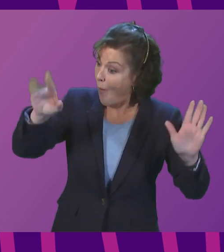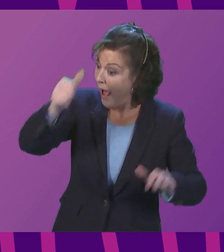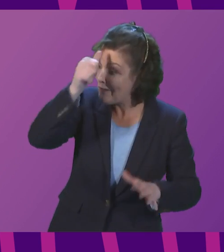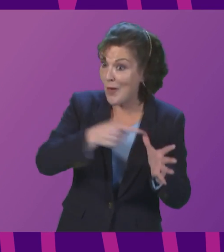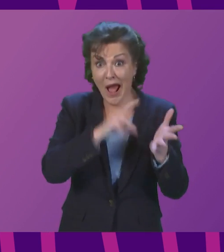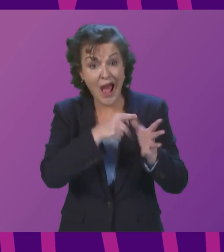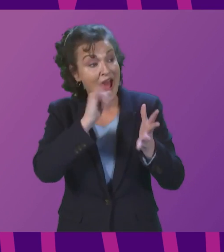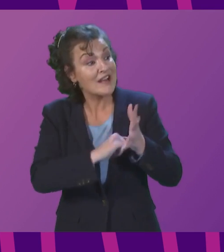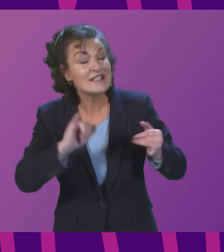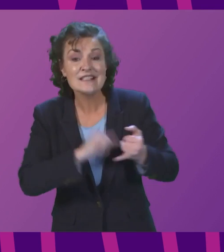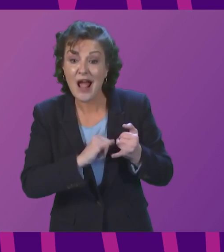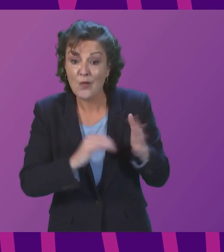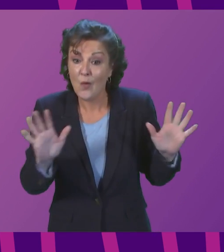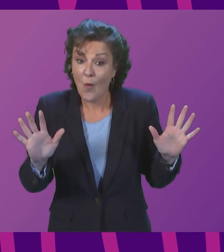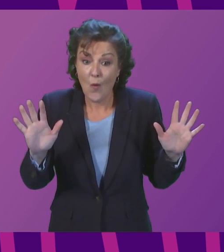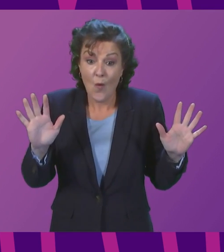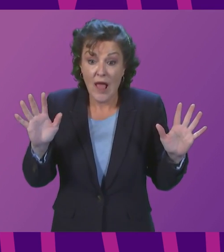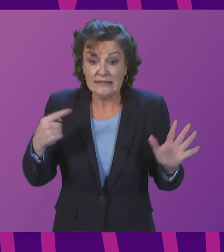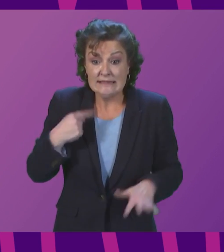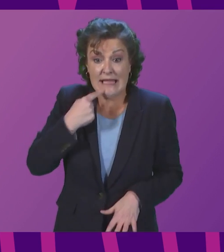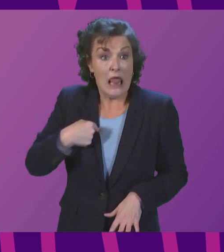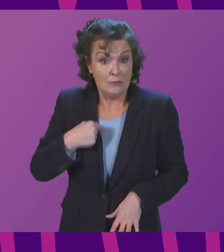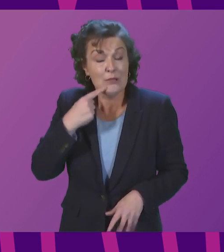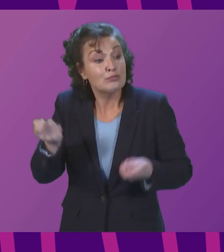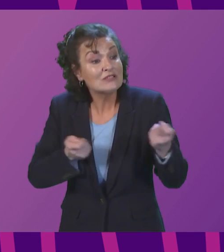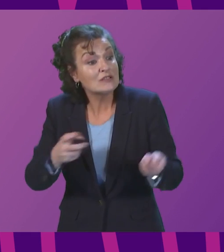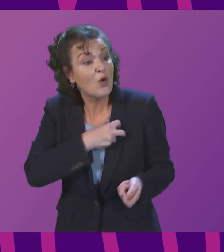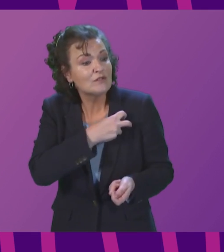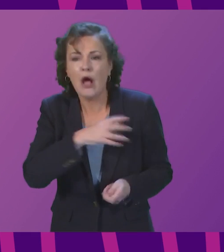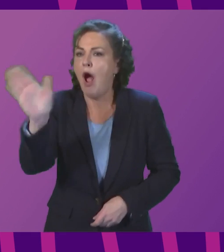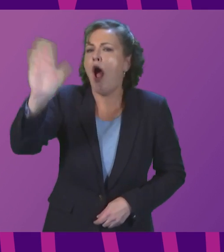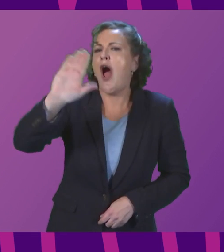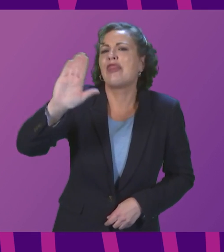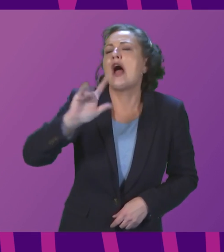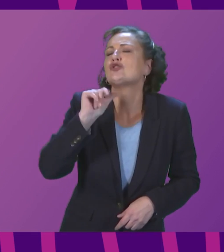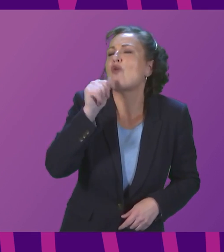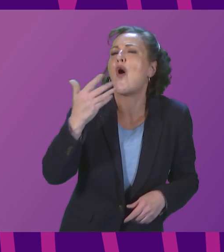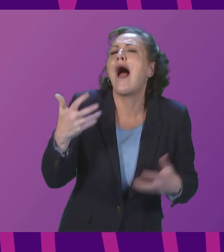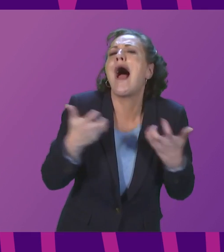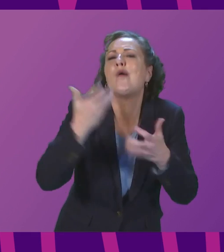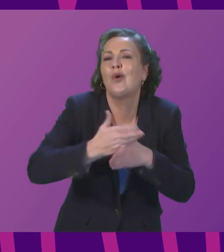Anas Sarwar is telling me that that is not how it works, but I am afraid that it is.